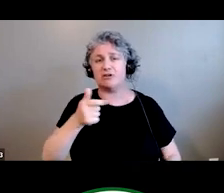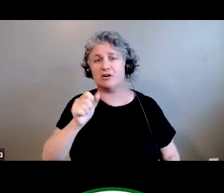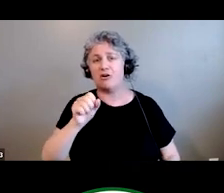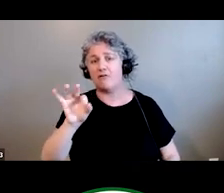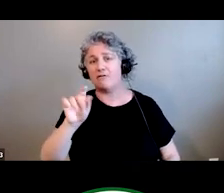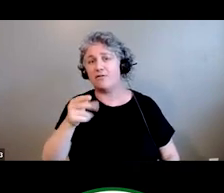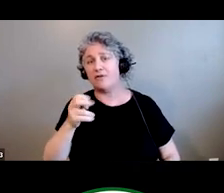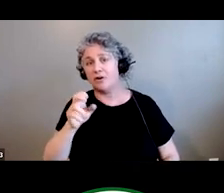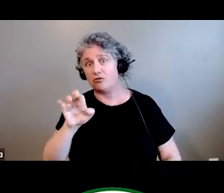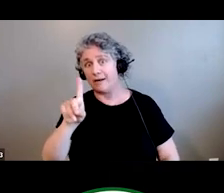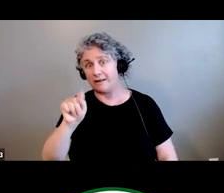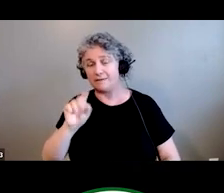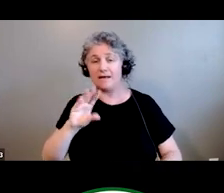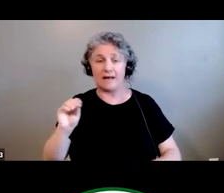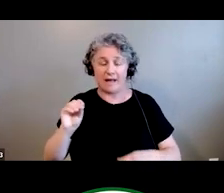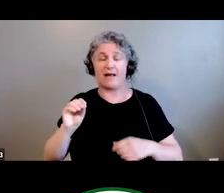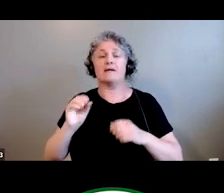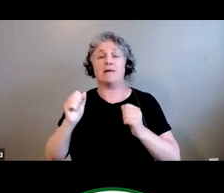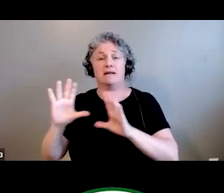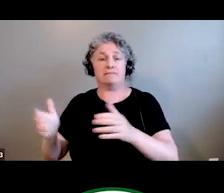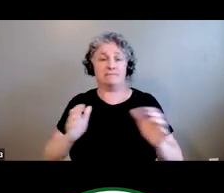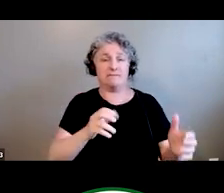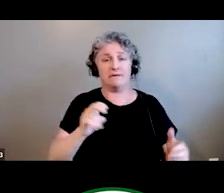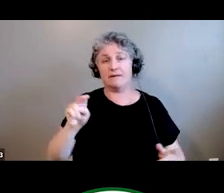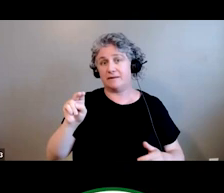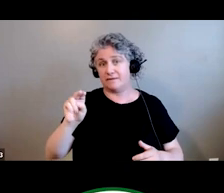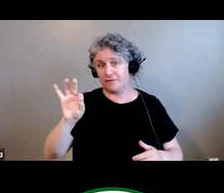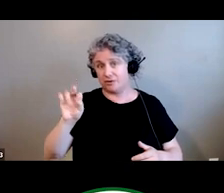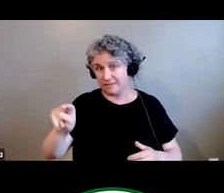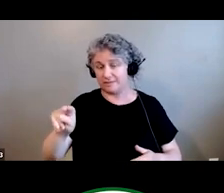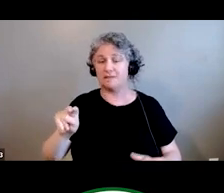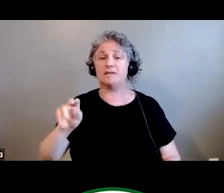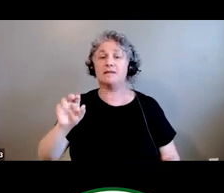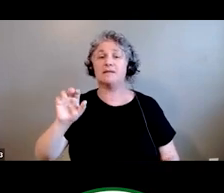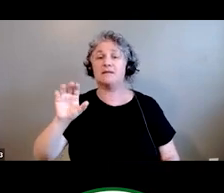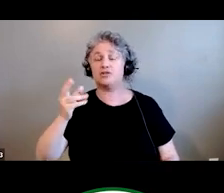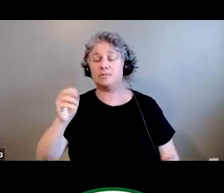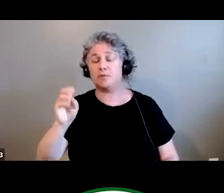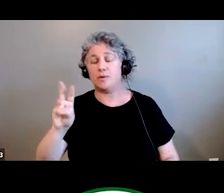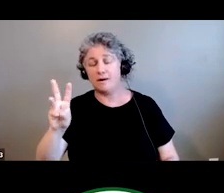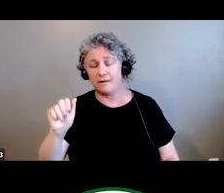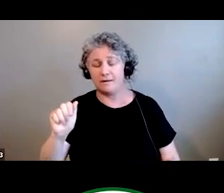I just got so excited by, being said, I just But II do wanna come in on, the question that